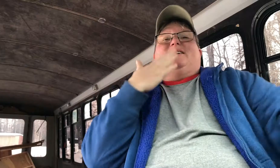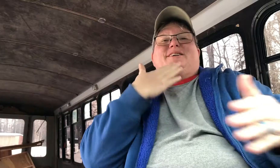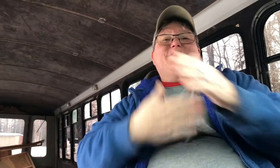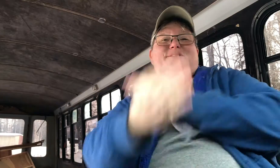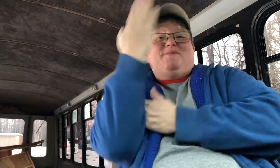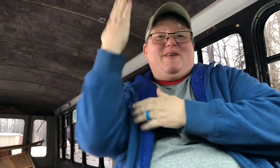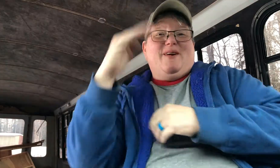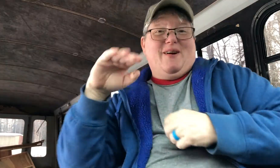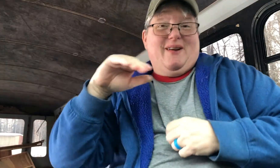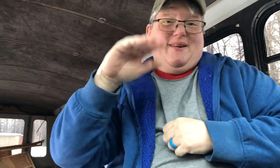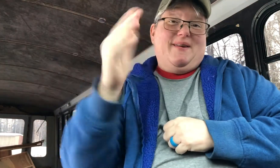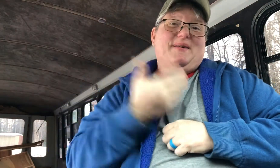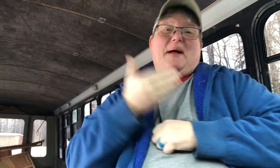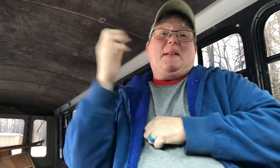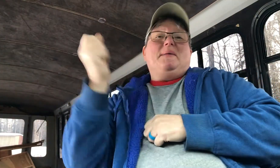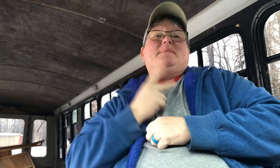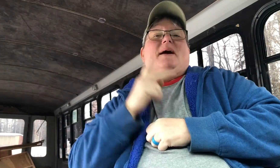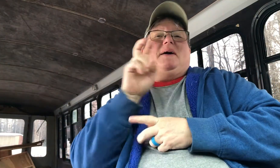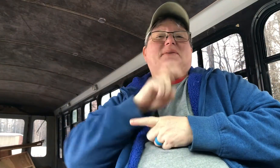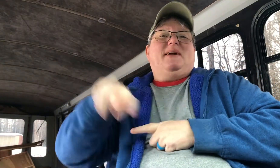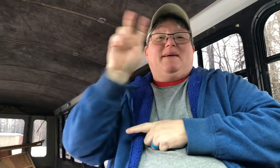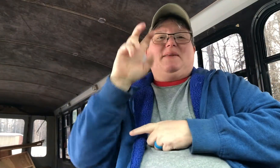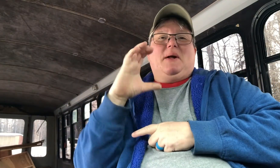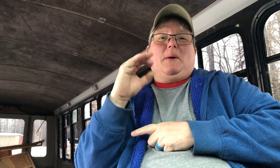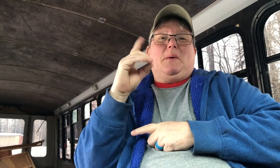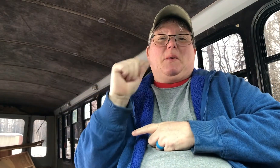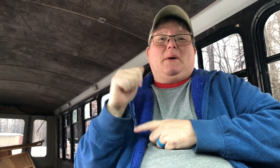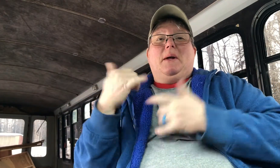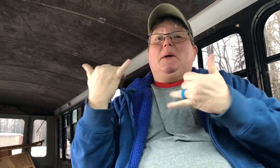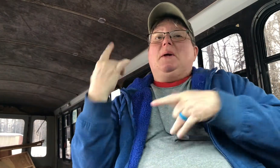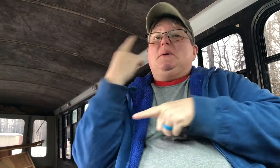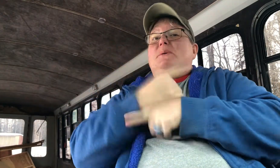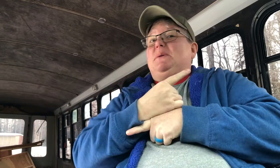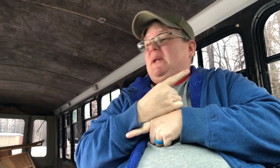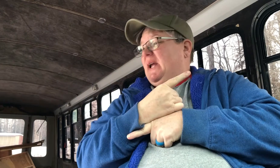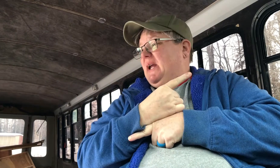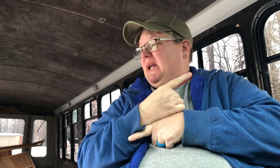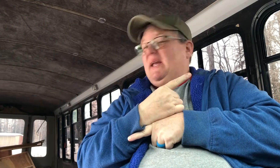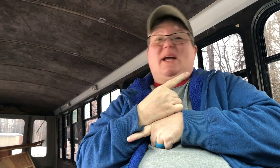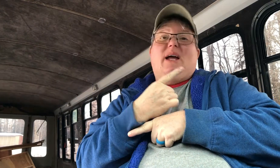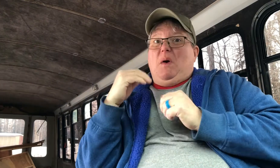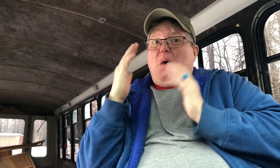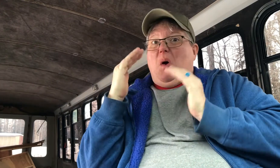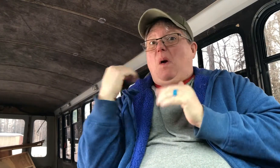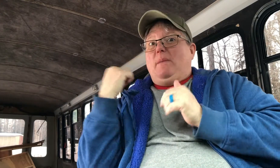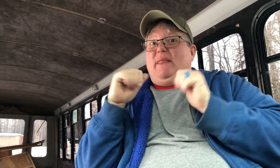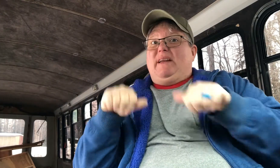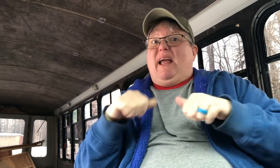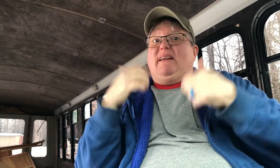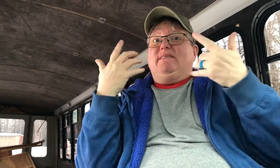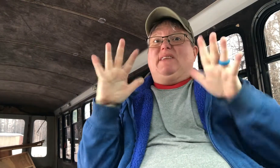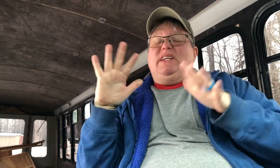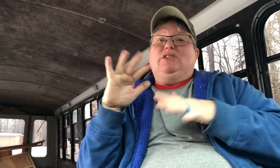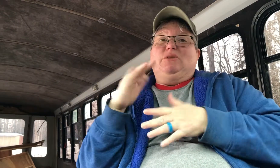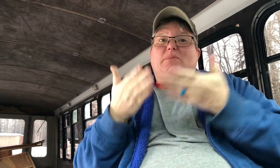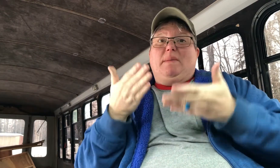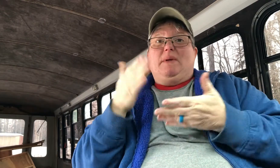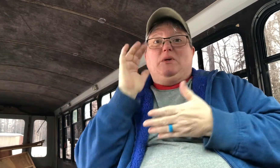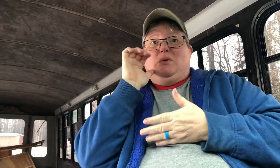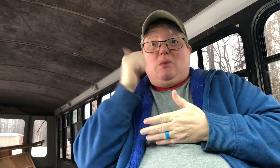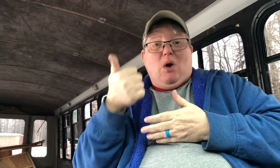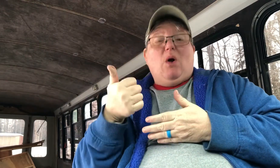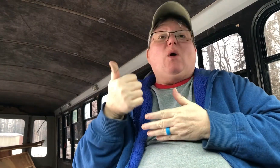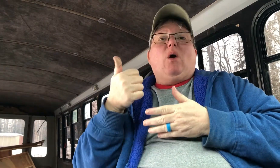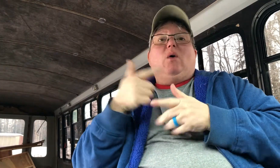Good morning. Welcome back to Traveling CODA. Today I'm hoping I'll finish and maybe tomorrow